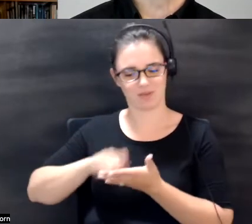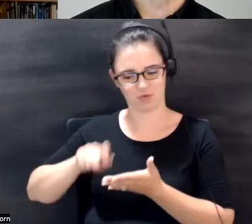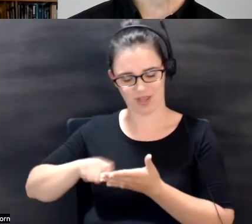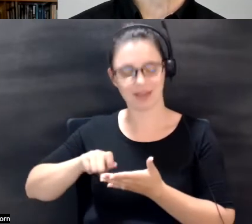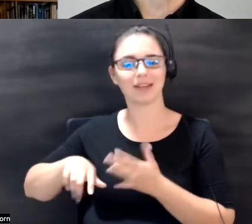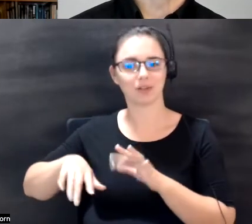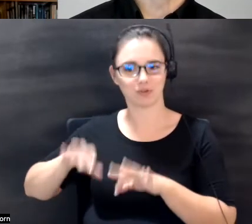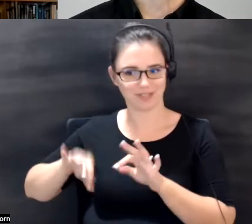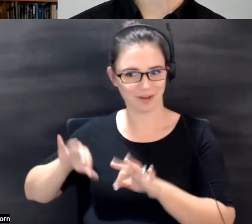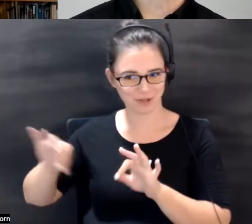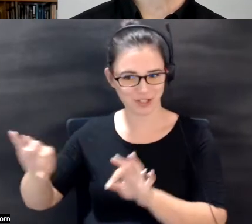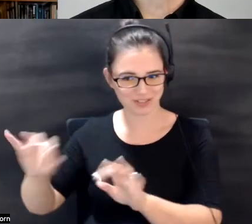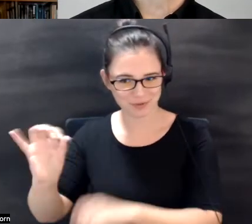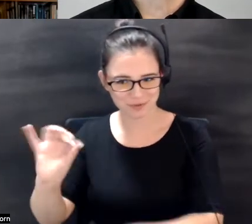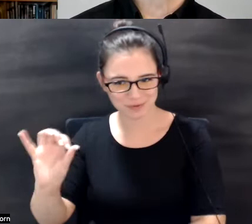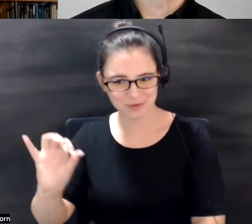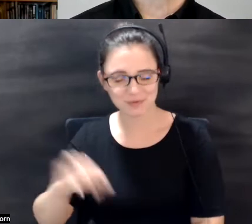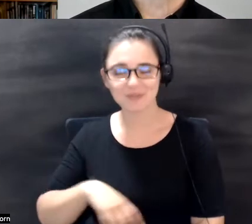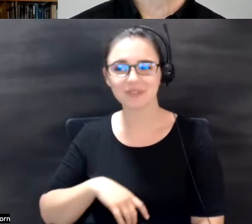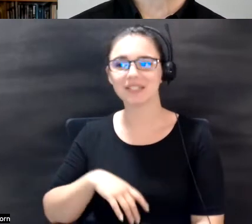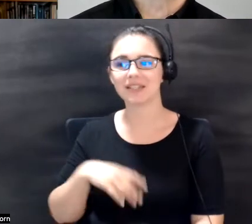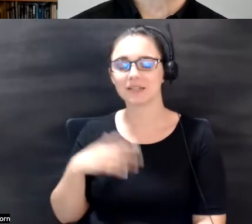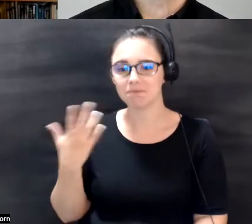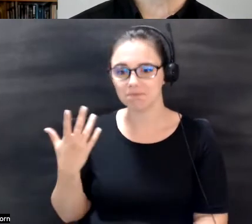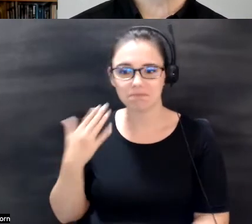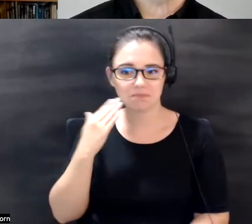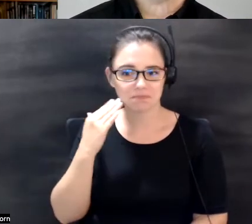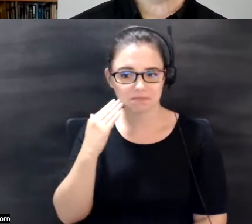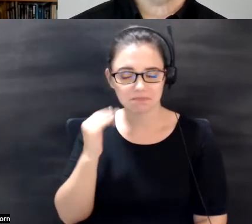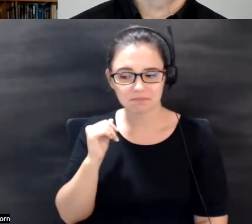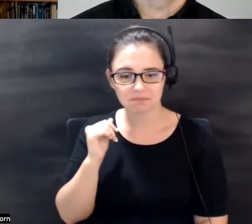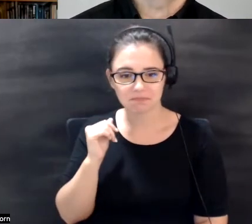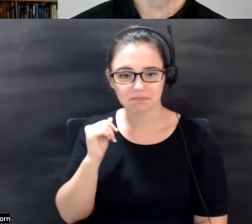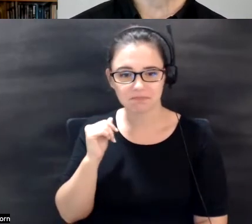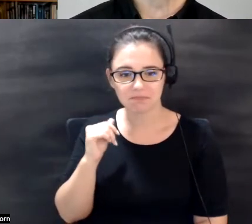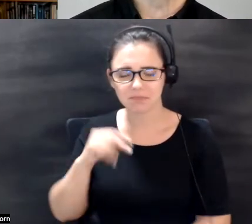you're doing it, you know, you know, "Why you?" "Is the meaning creating